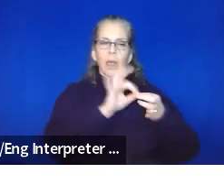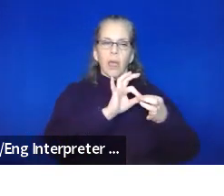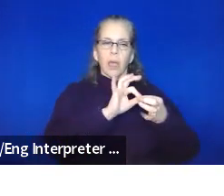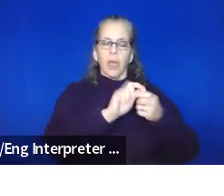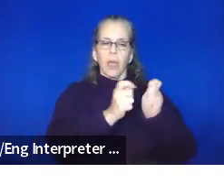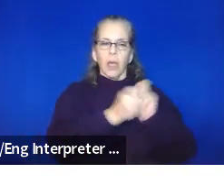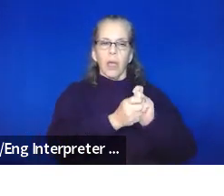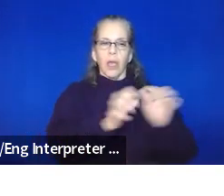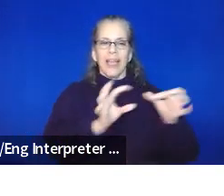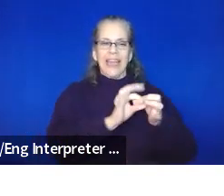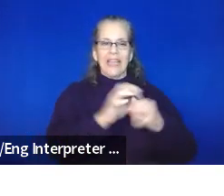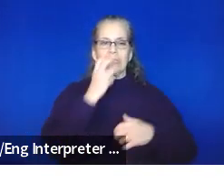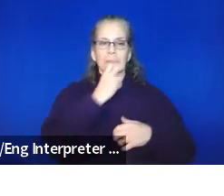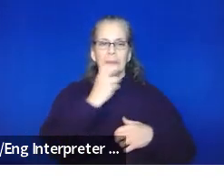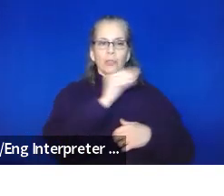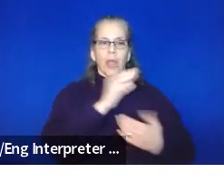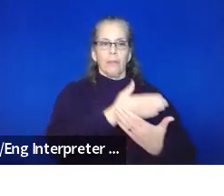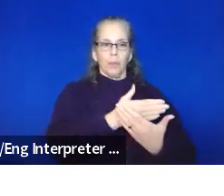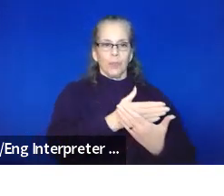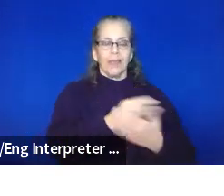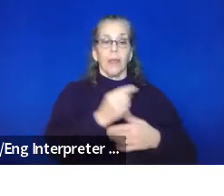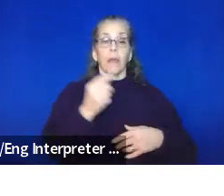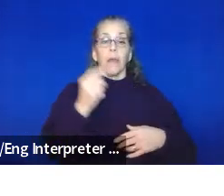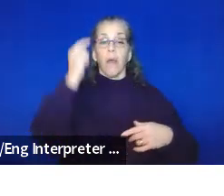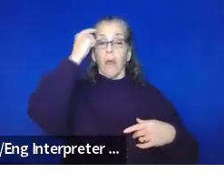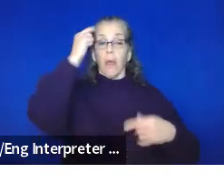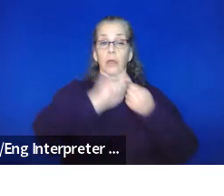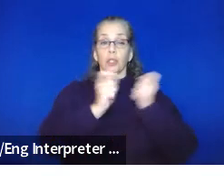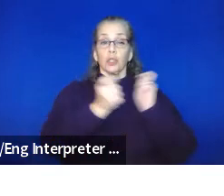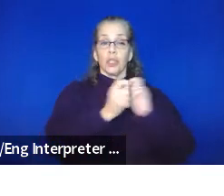otolaryngology residency programs. He also completed advanced training in ear surgery